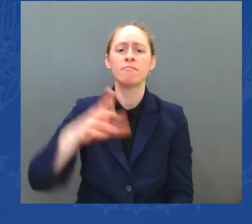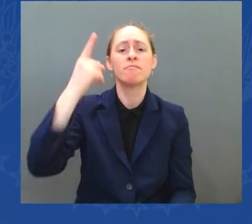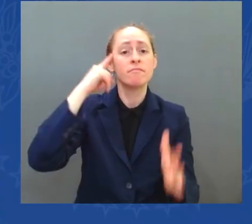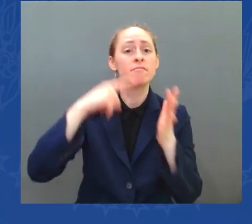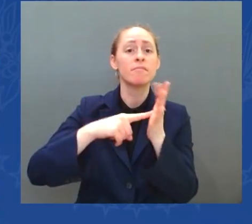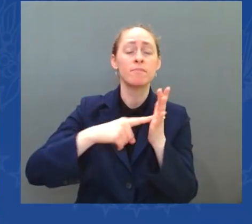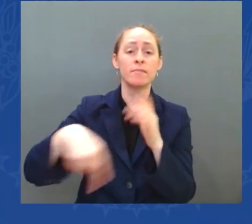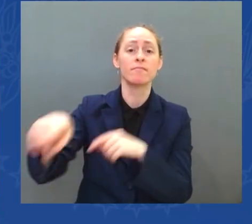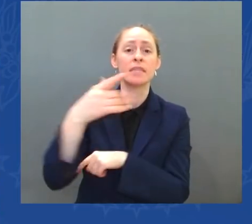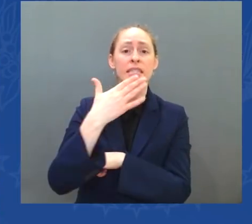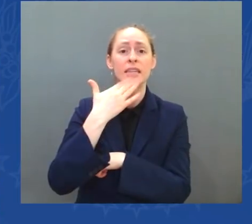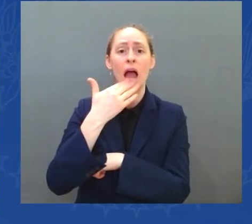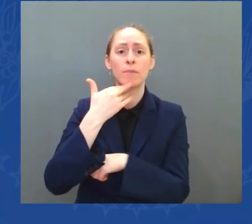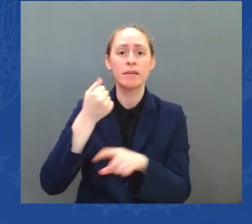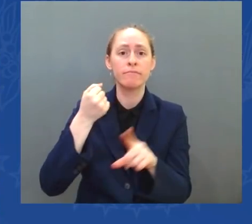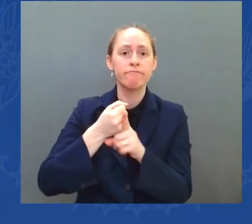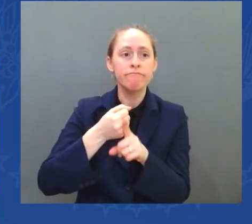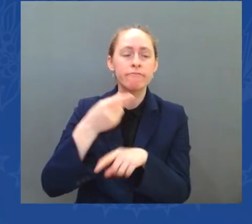have type one diabetes; you need the insulin.